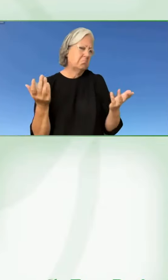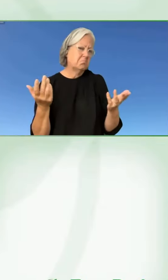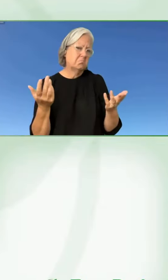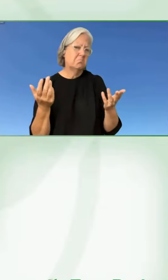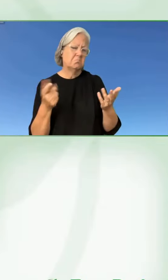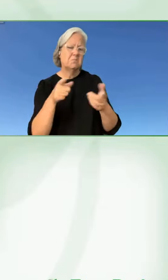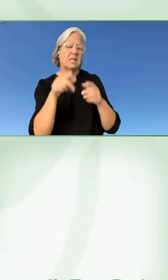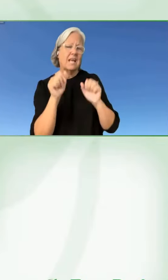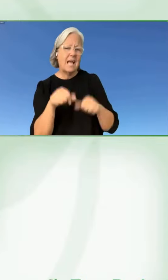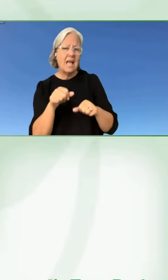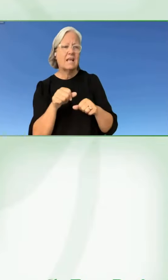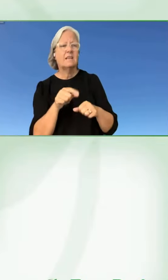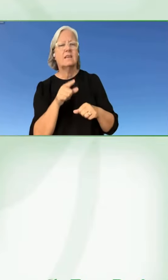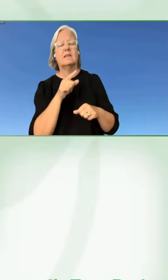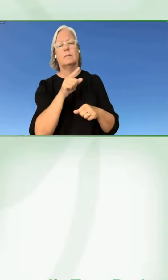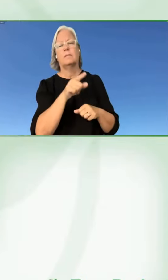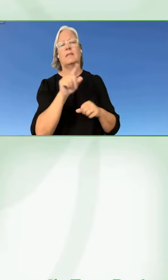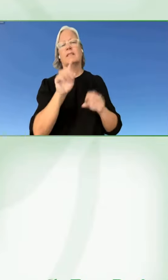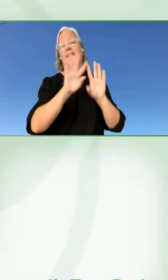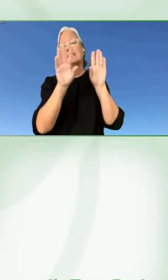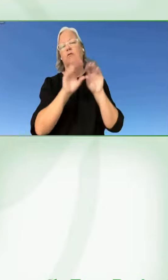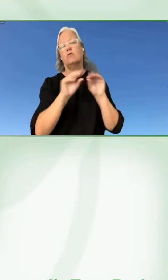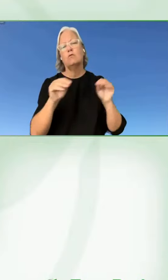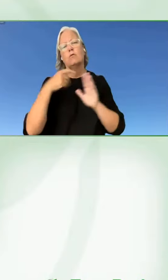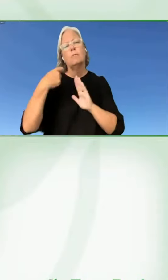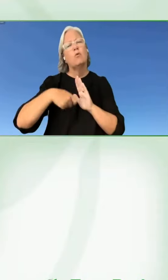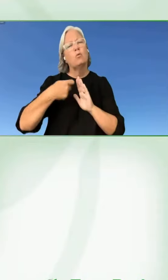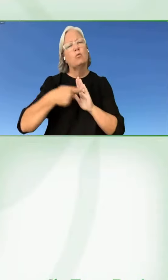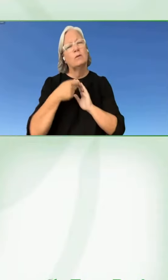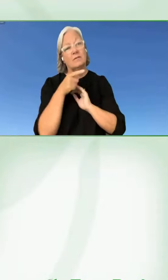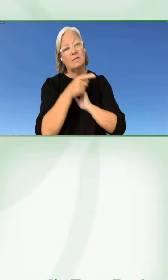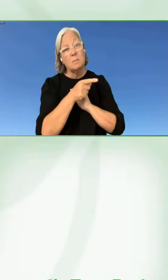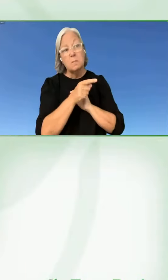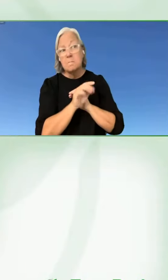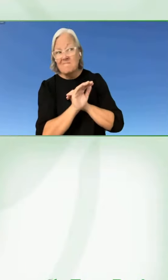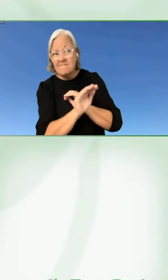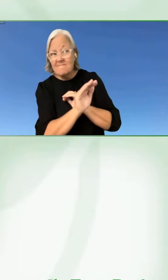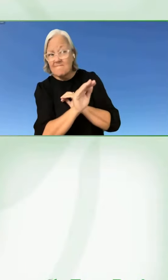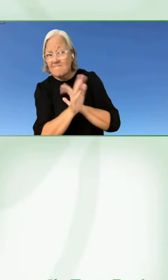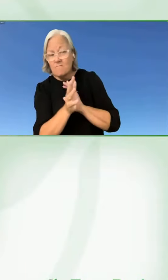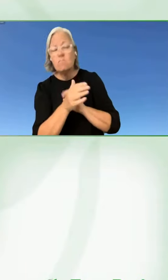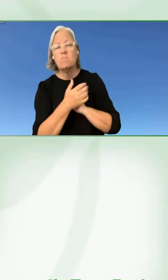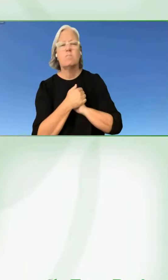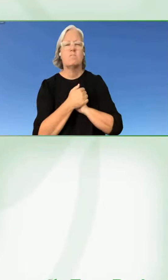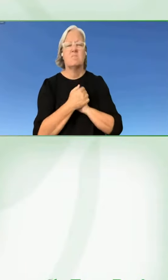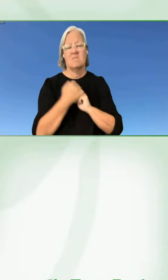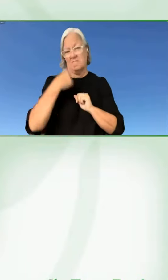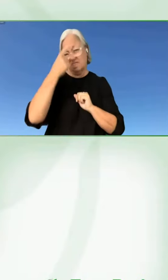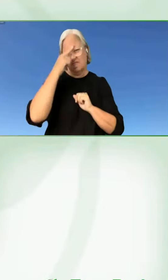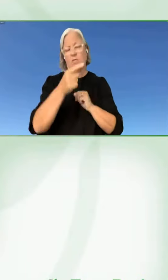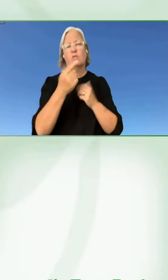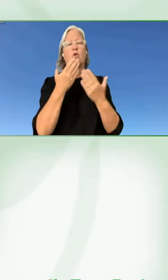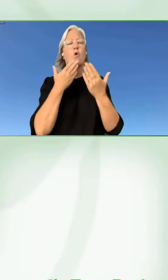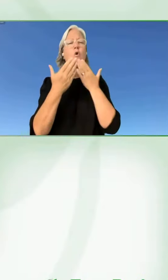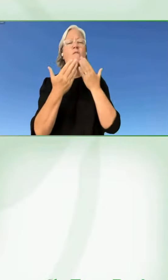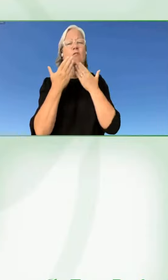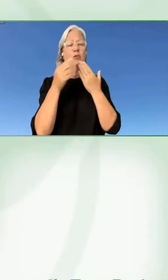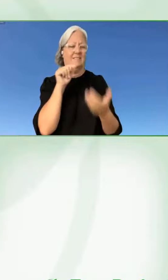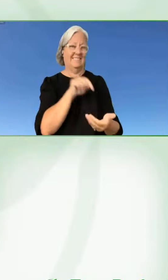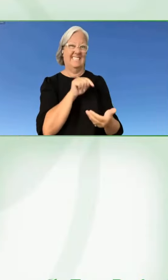a snapshot, only snapshot conversion. But some users try to... I don't know if I... He says I never died from the software. I can't use his user, way of use. That was one of the surprising outcomes for you. Where are you going? Is there a future vision in which you want to develop your product, your service?